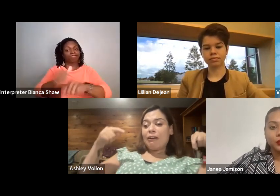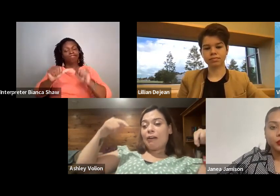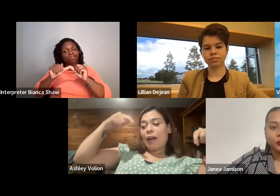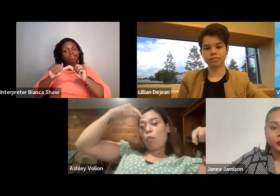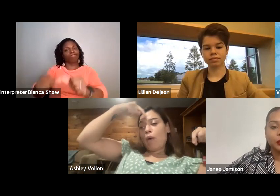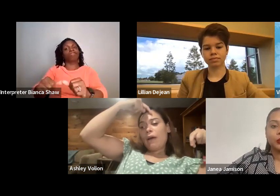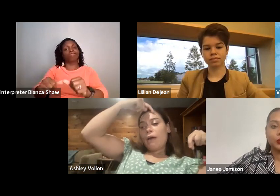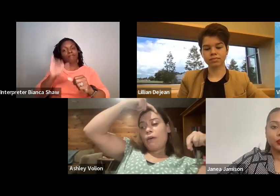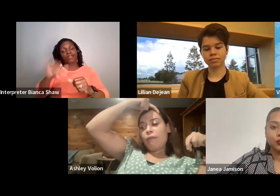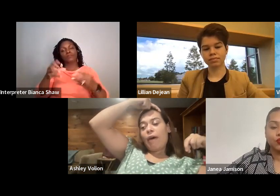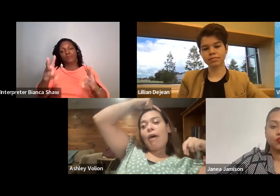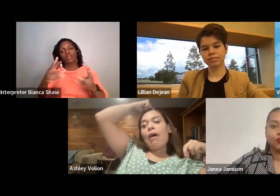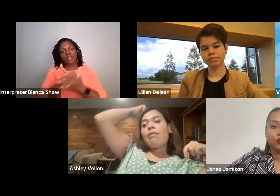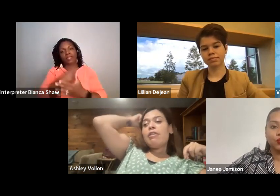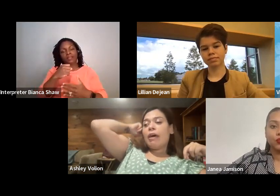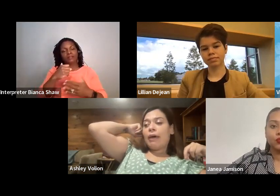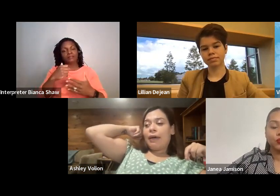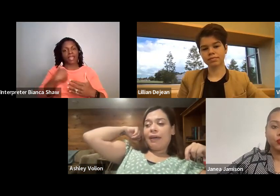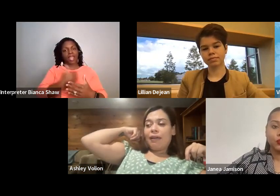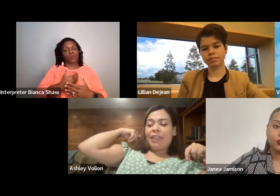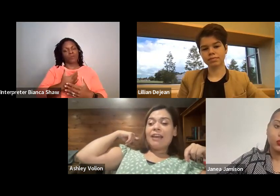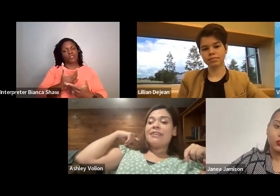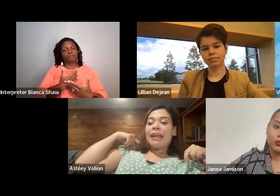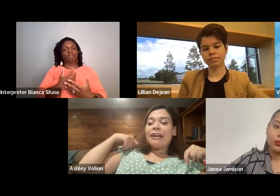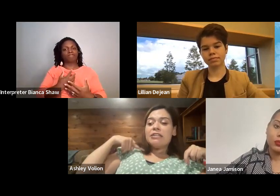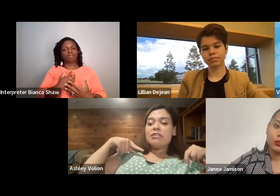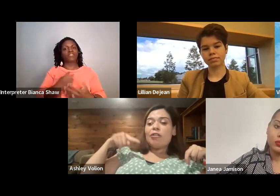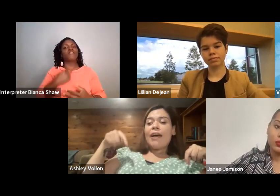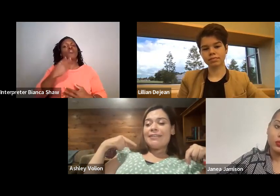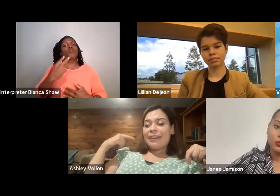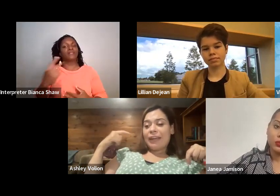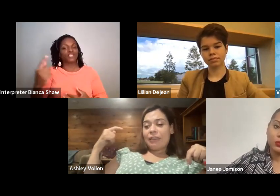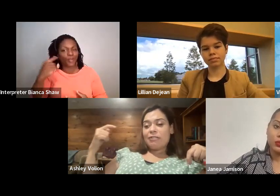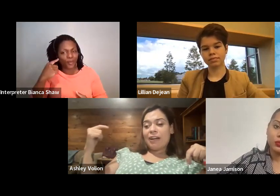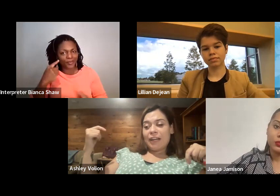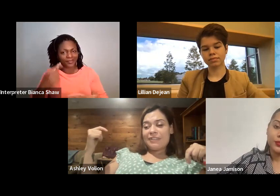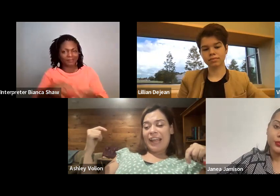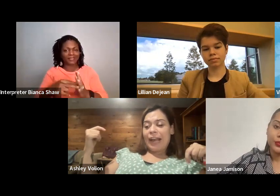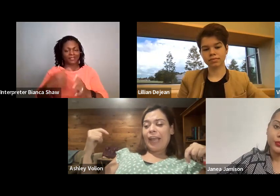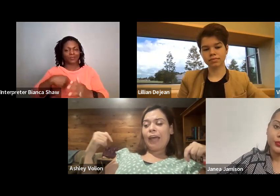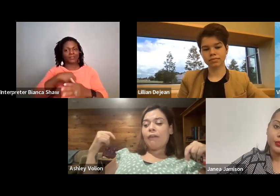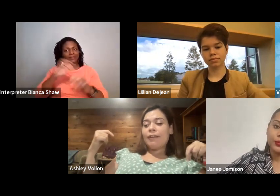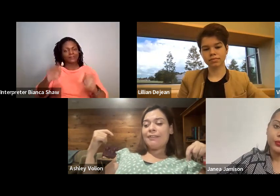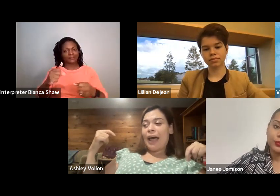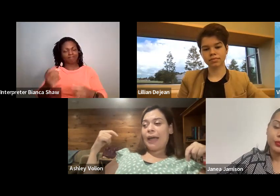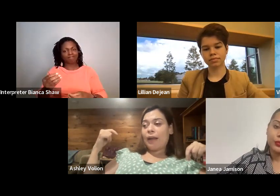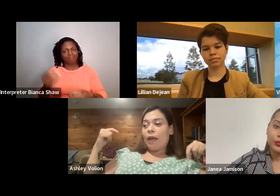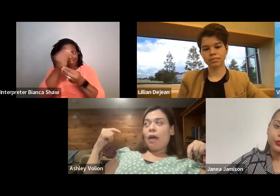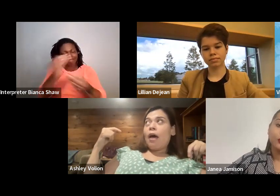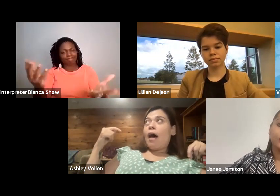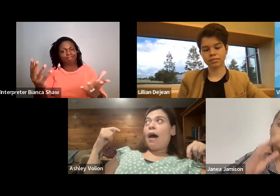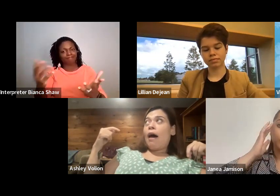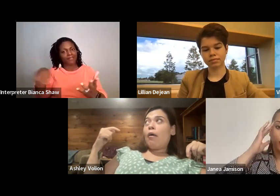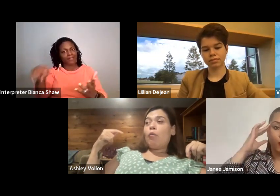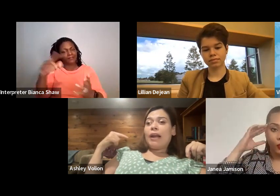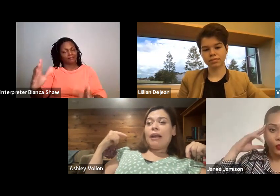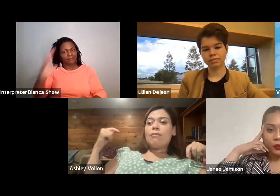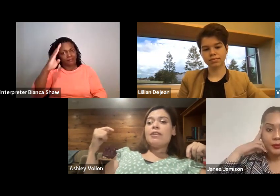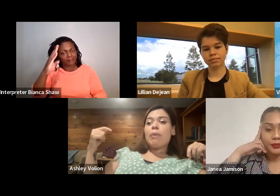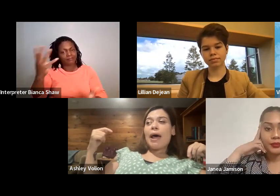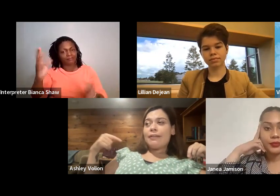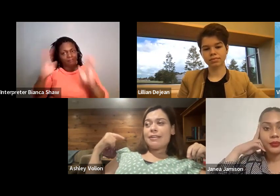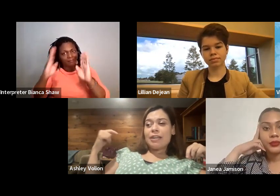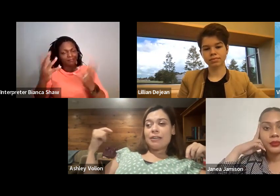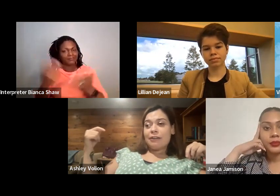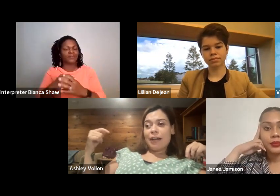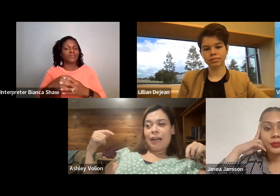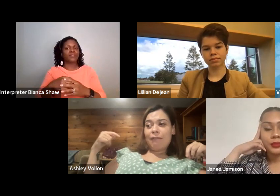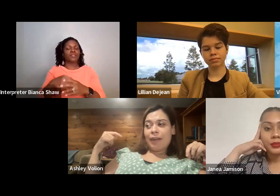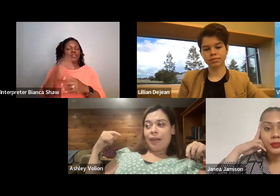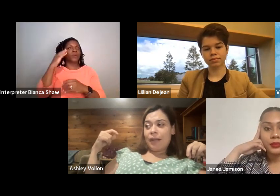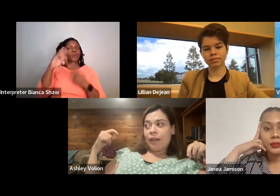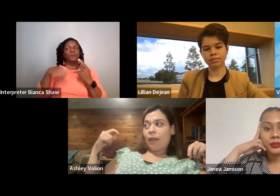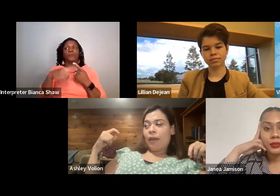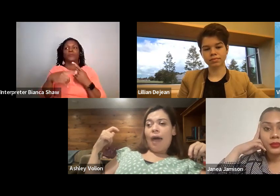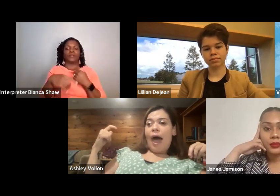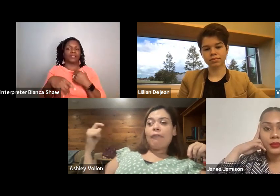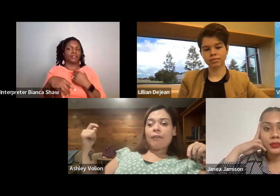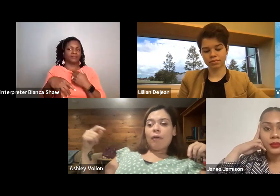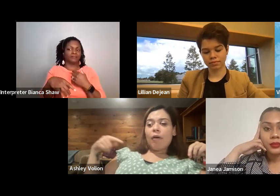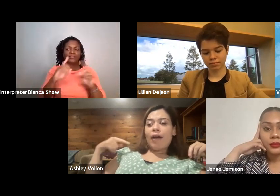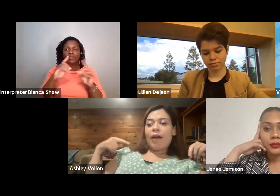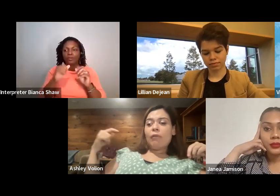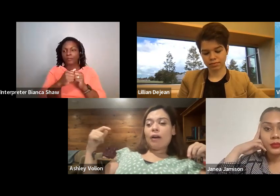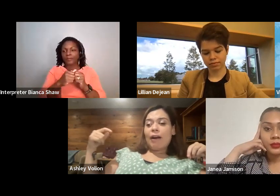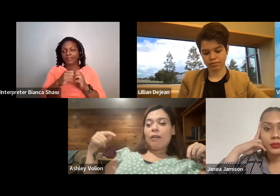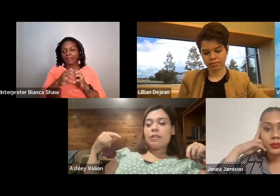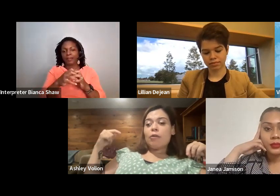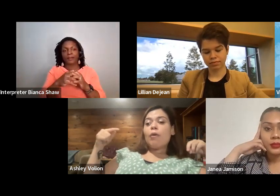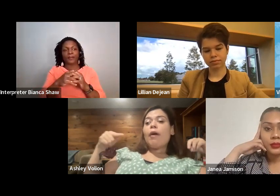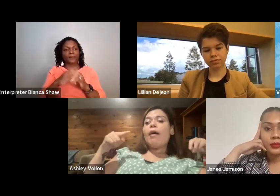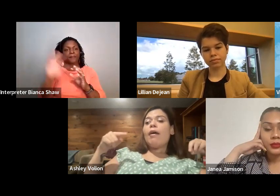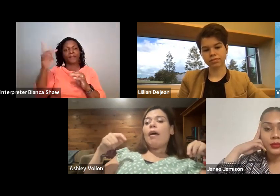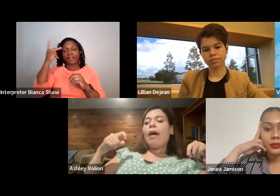Our race is heard in one hub. the things I like to stress in the training that I give is that when it comes to politicians or even anyone around you.